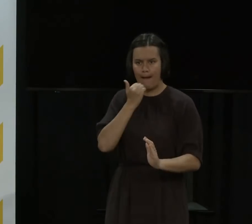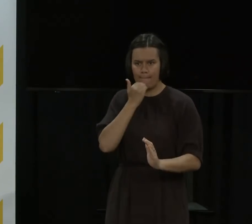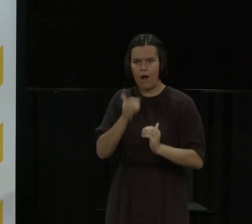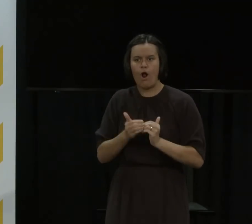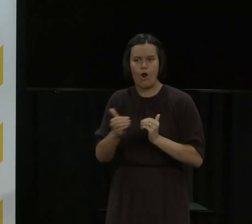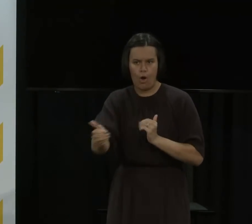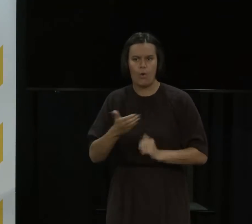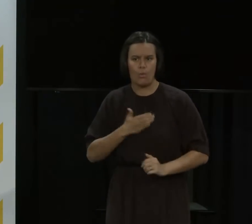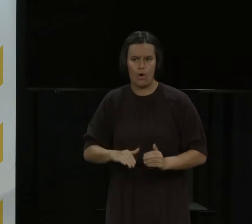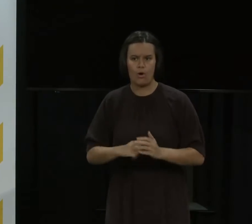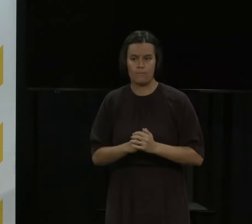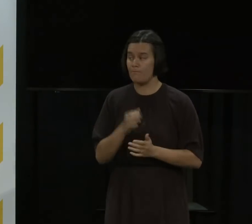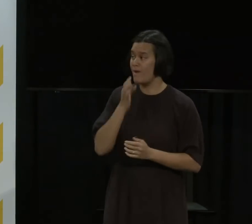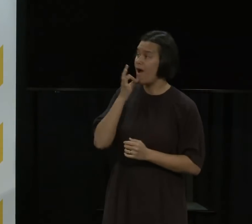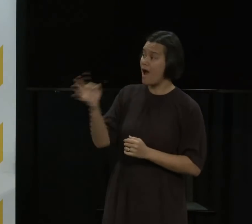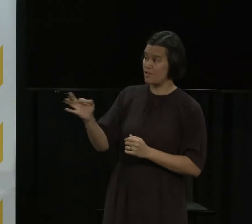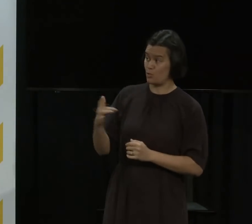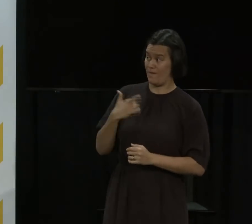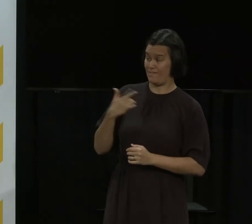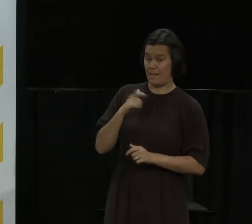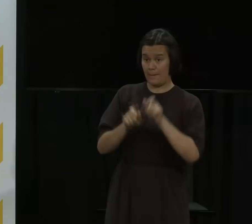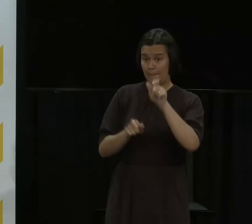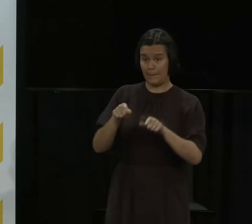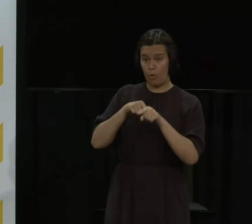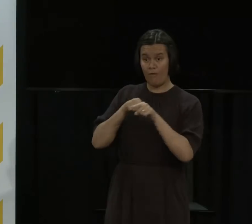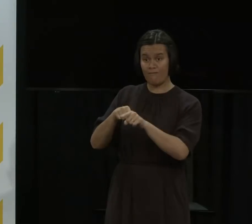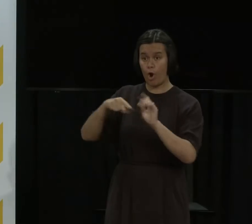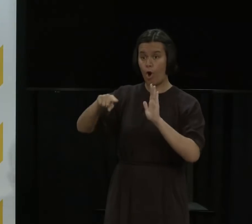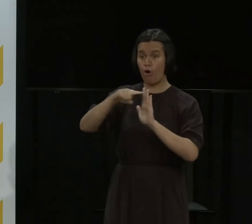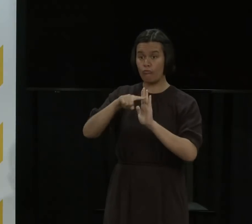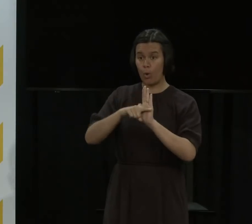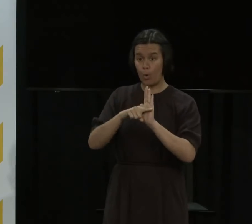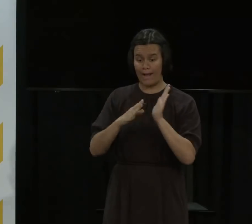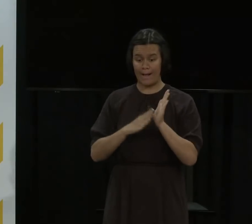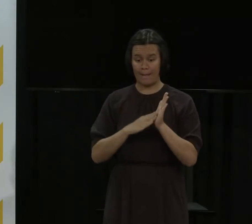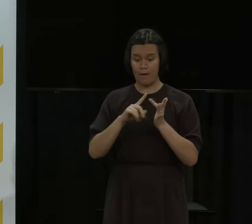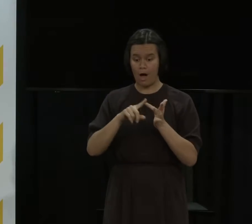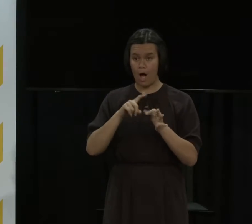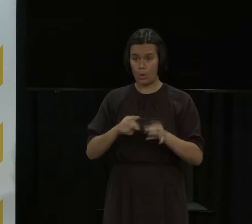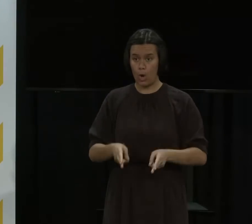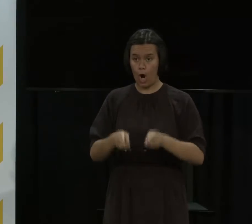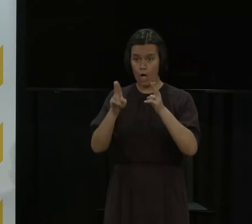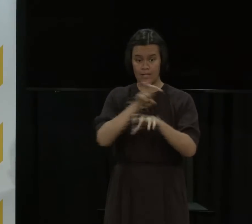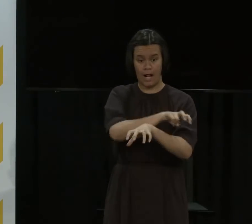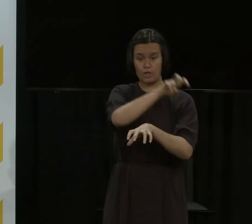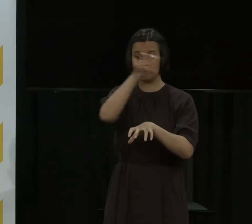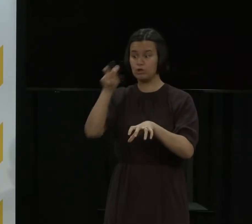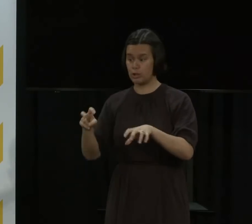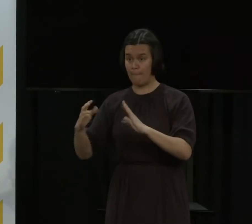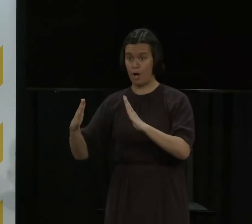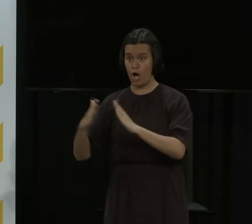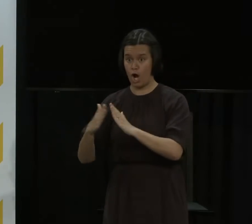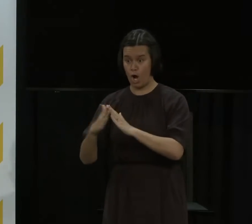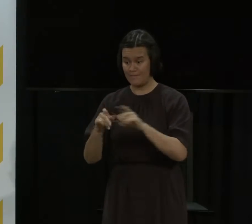in that strong position as much as we can. Do you expect people to